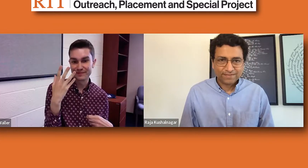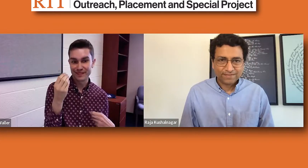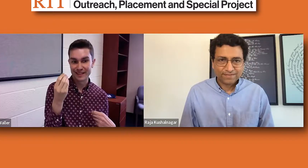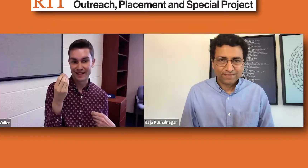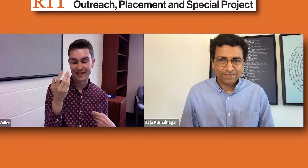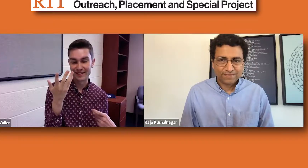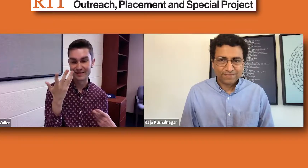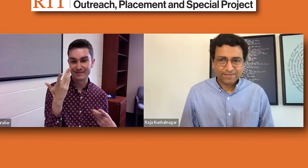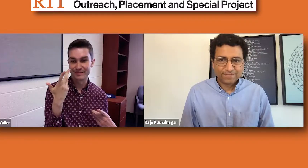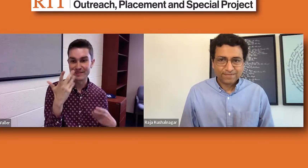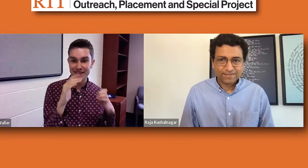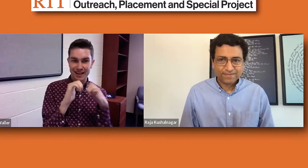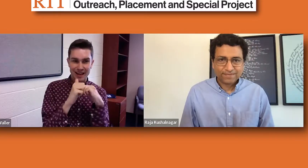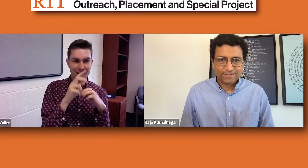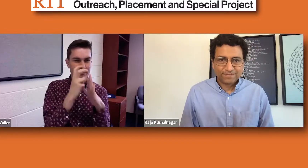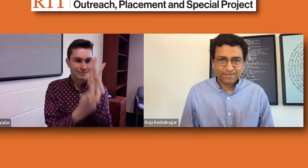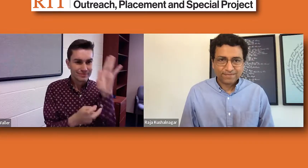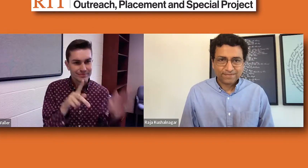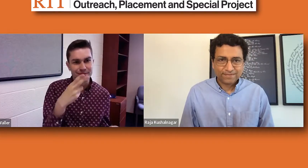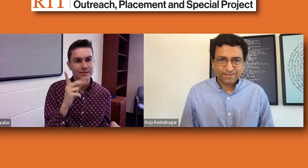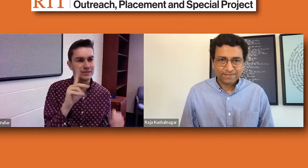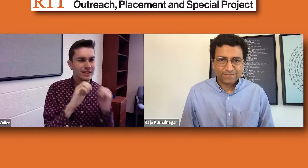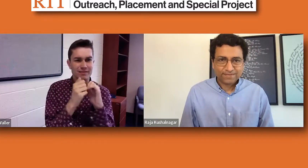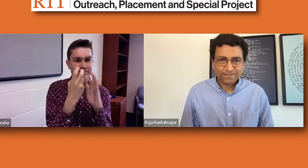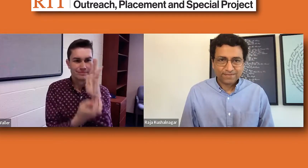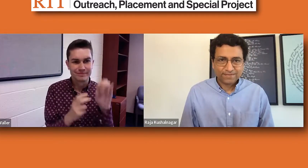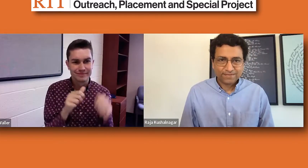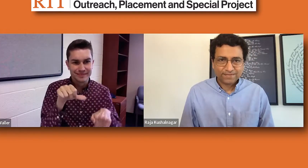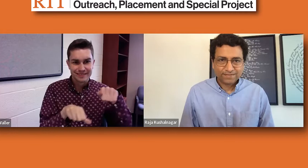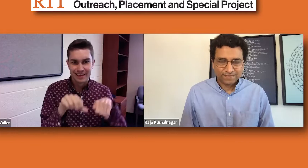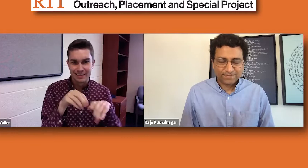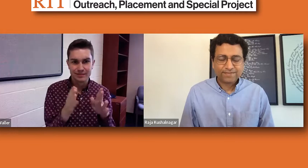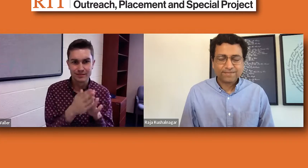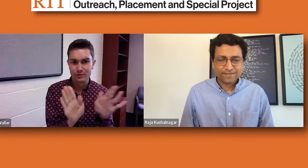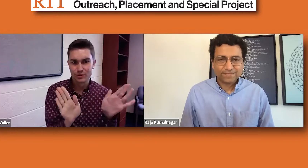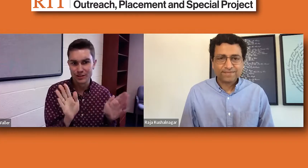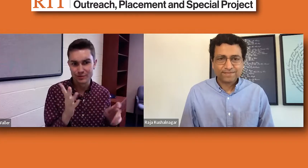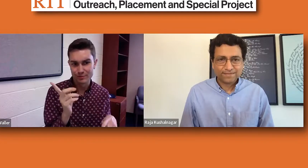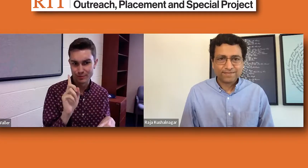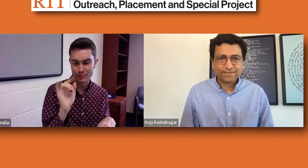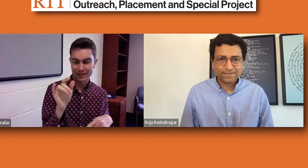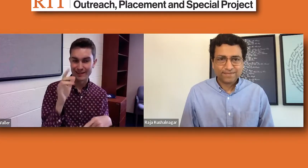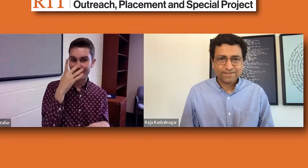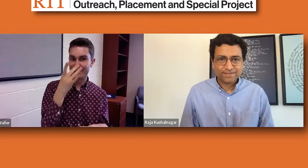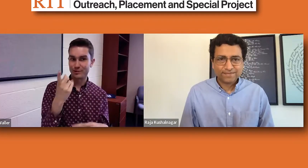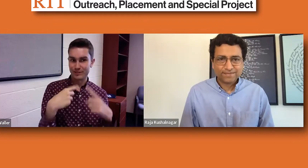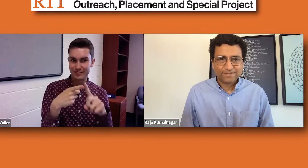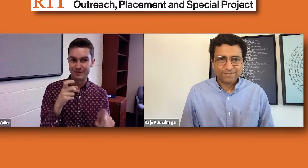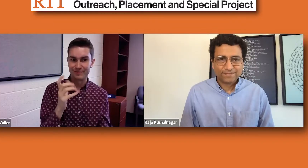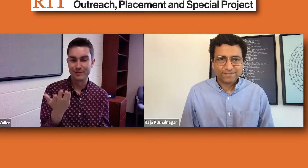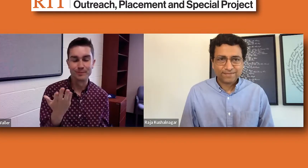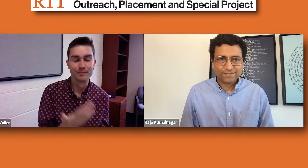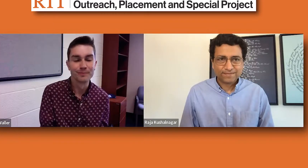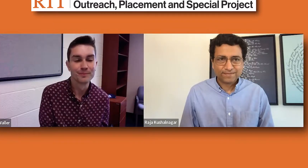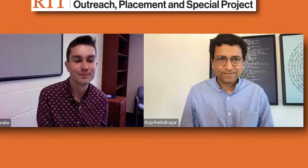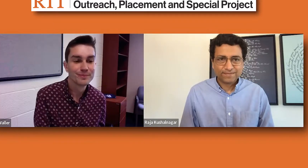you please talk about yourself and your experience growing up? And how did you get into your field of study?